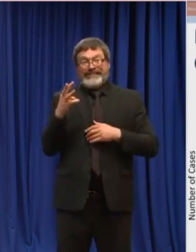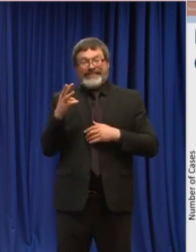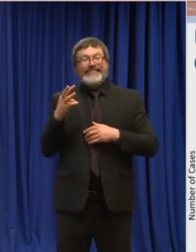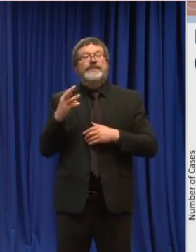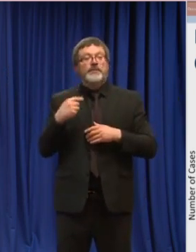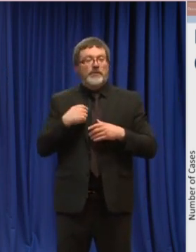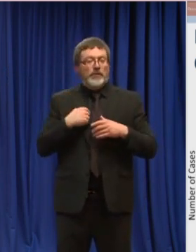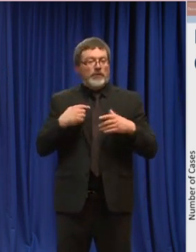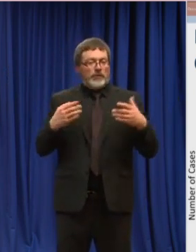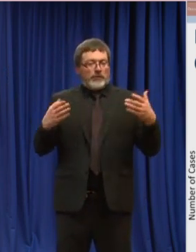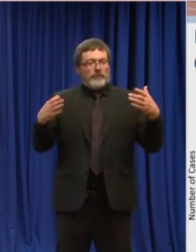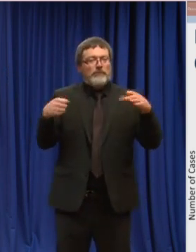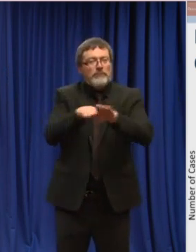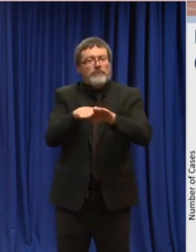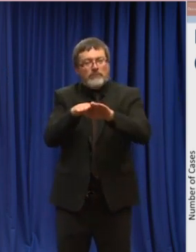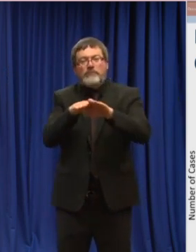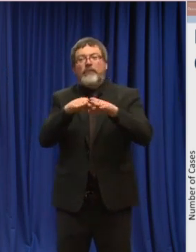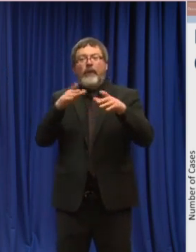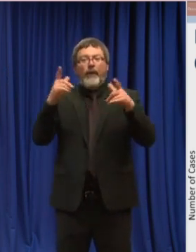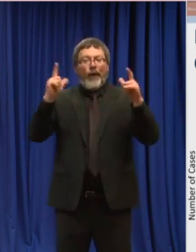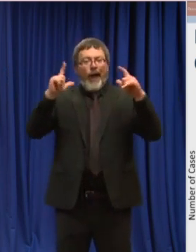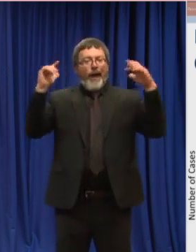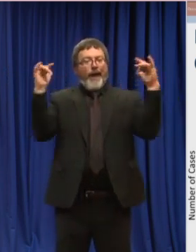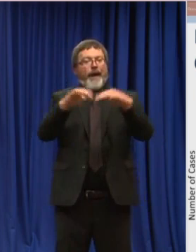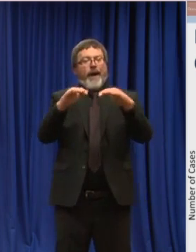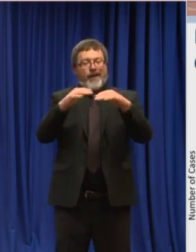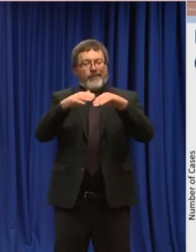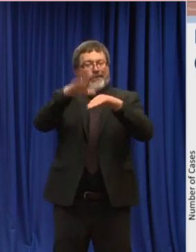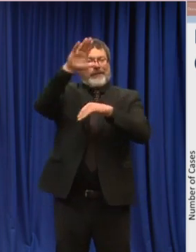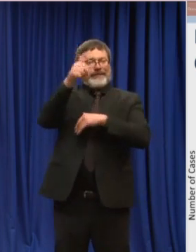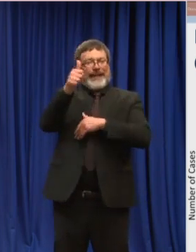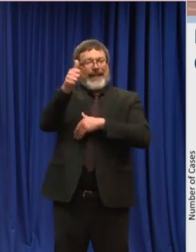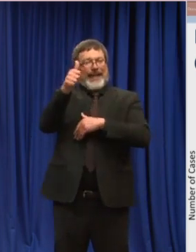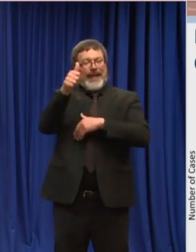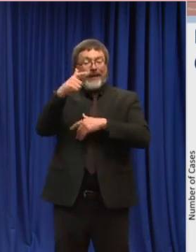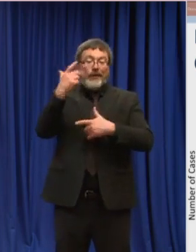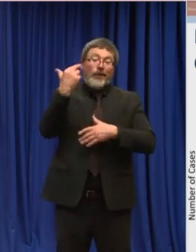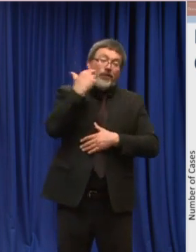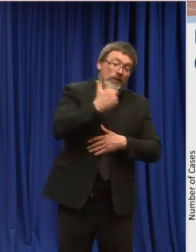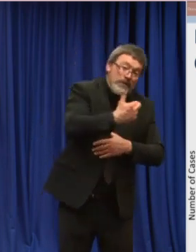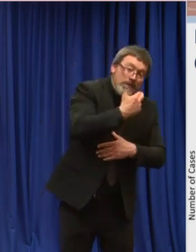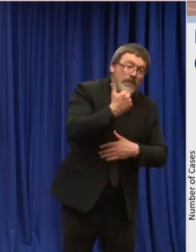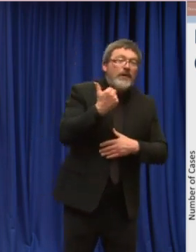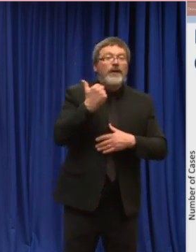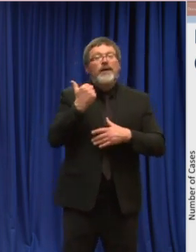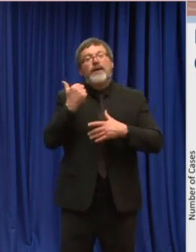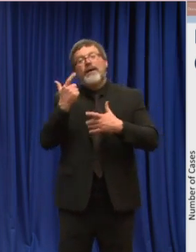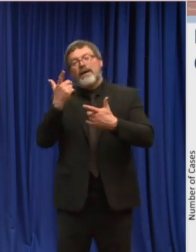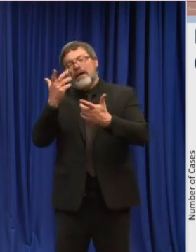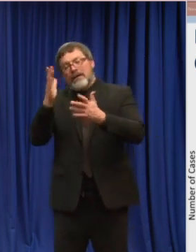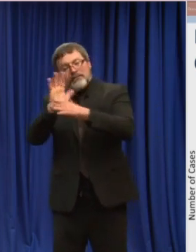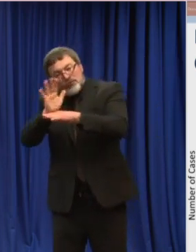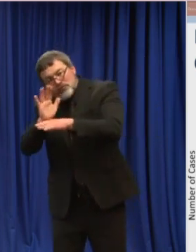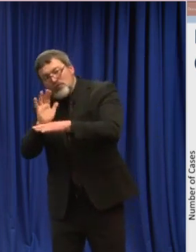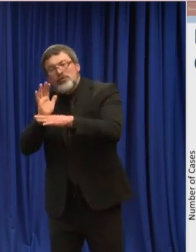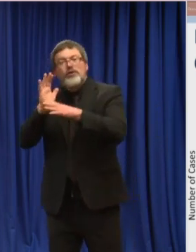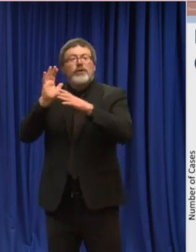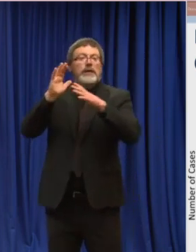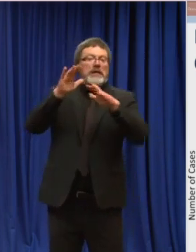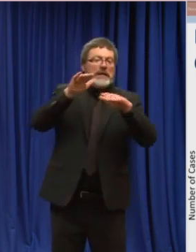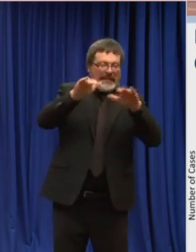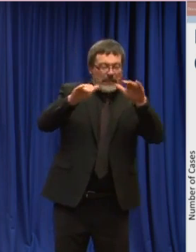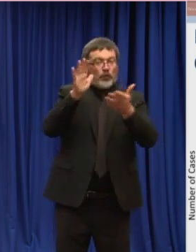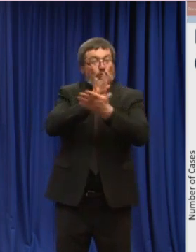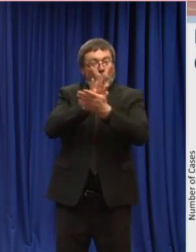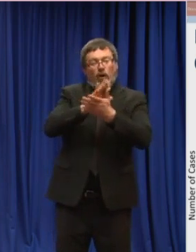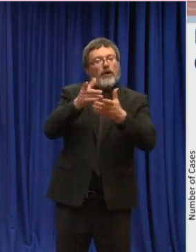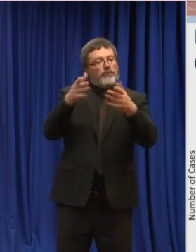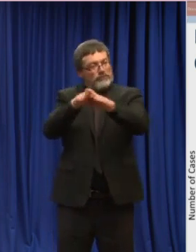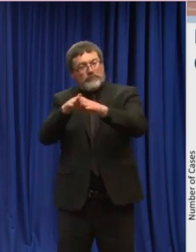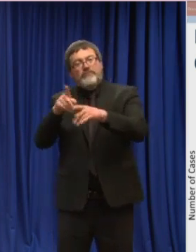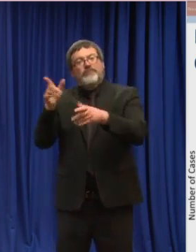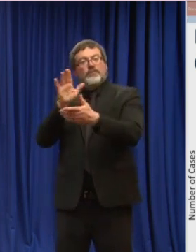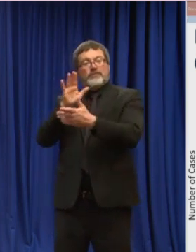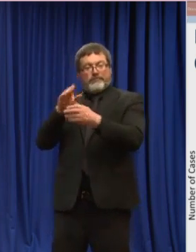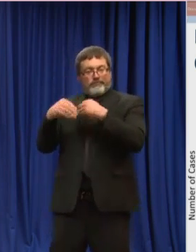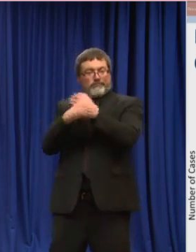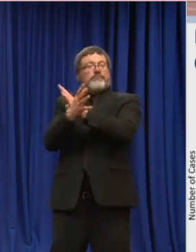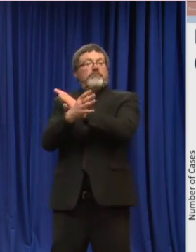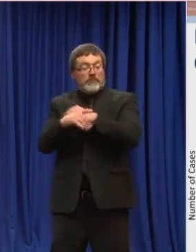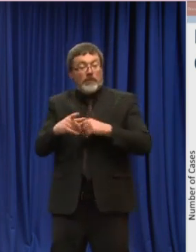THERE WAS CANCELLATION OF MASS GATHERINGS AND CLOSURE OF CERTAIN BUSINESSES LIKE RESTAURANTS AND MOVED FOR SCHOOLS TO GO TO PROMOTE LEARNING AND THEN ON MARCH 26TH.